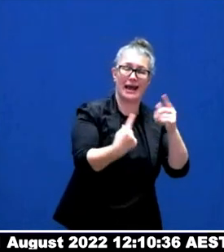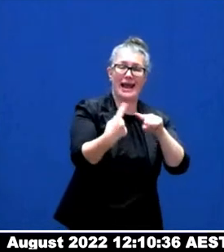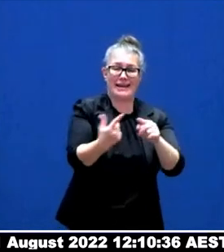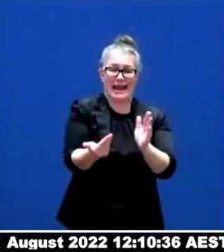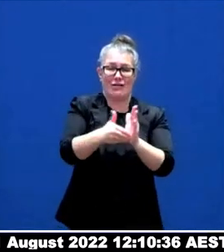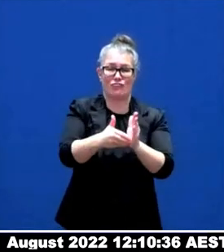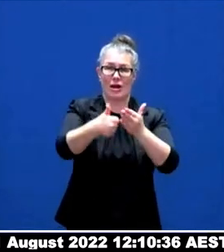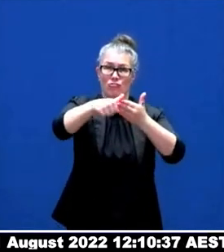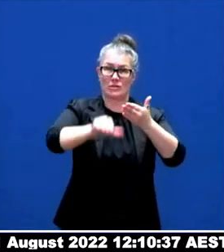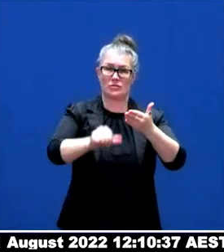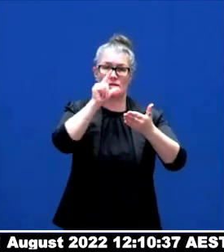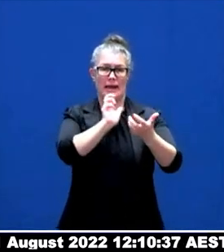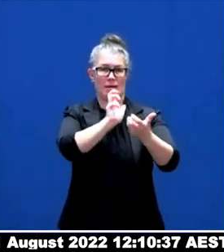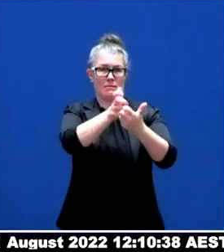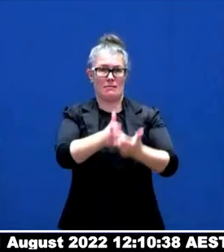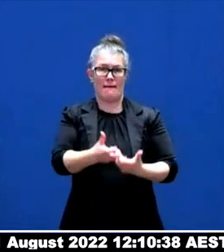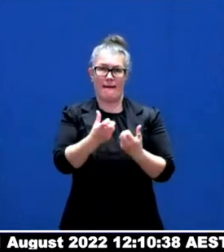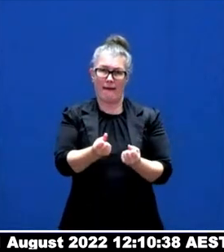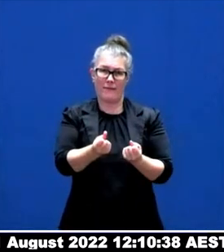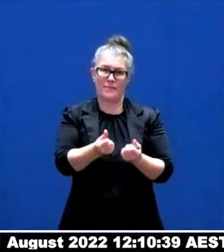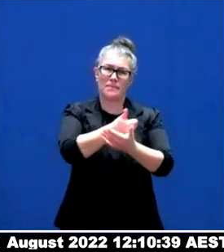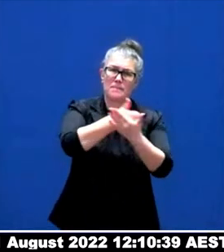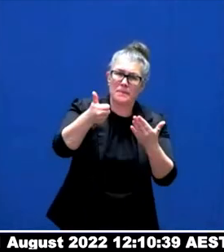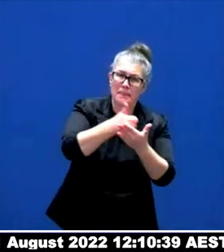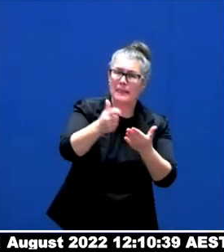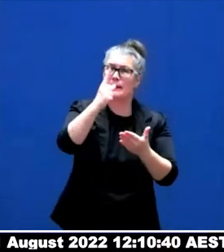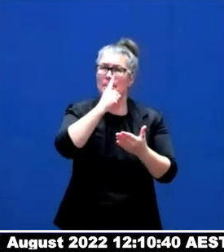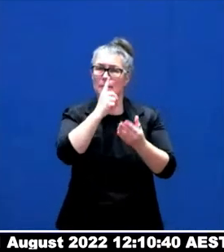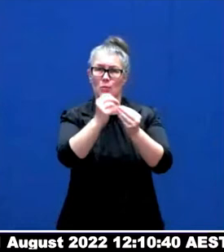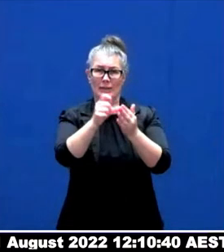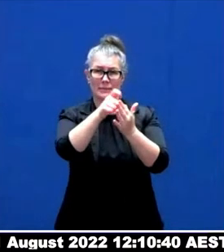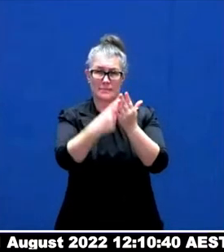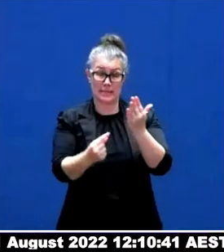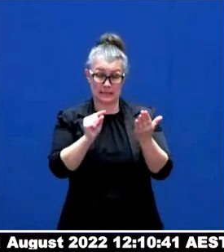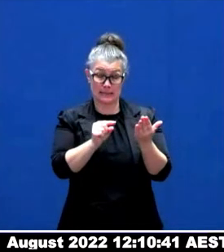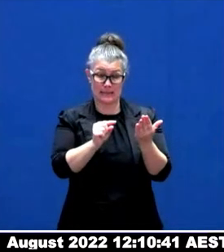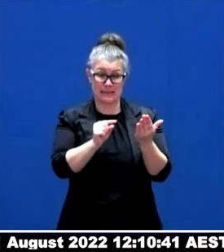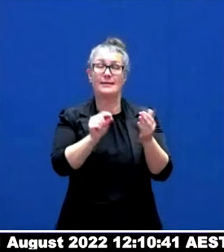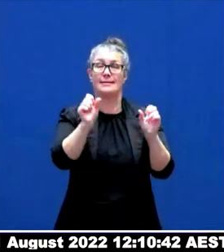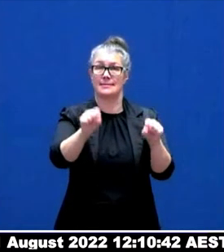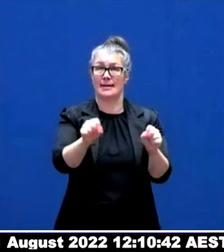meet. And, in most instances, people with a disability do meet the criteria of the